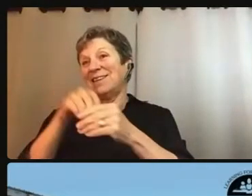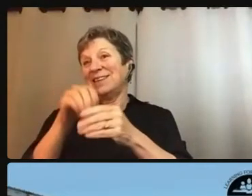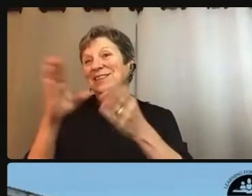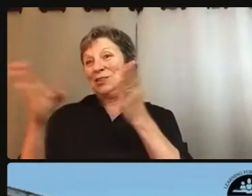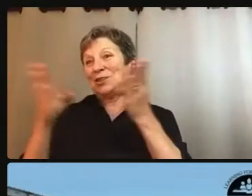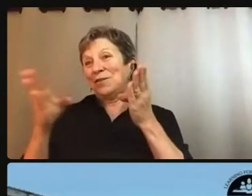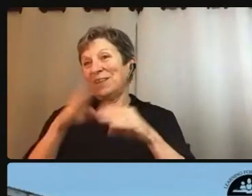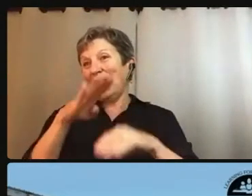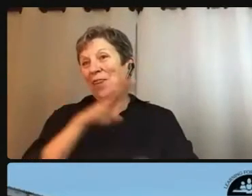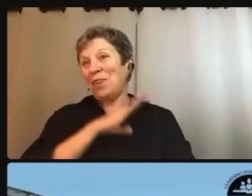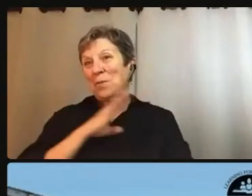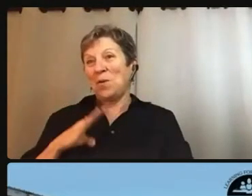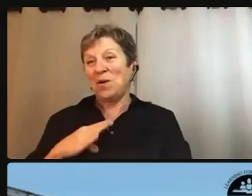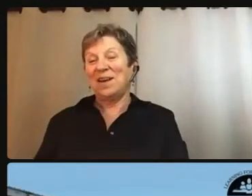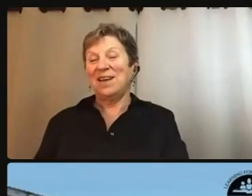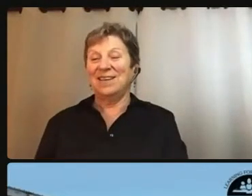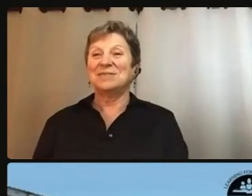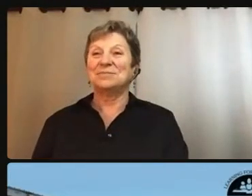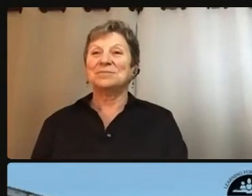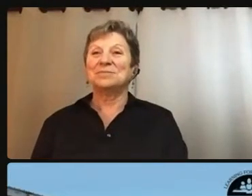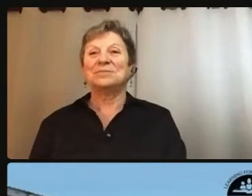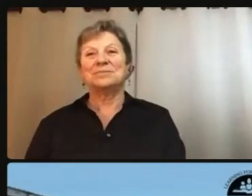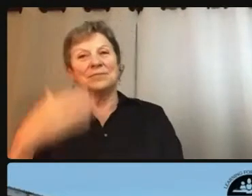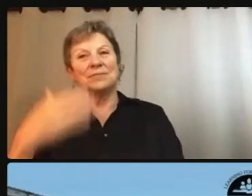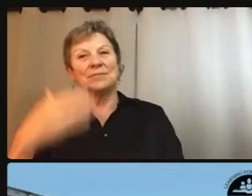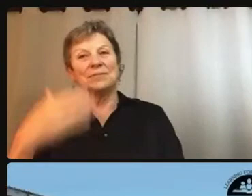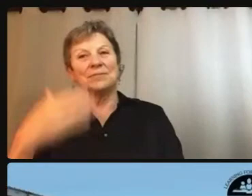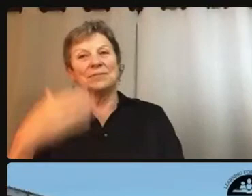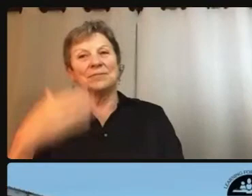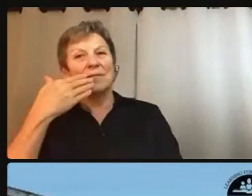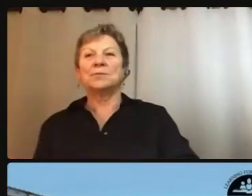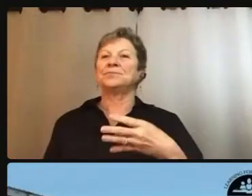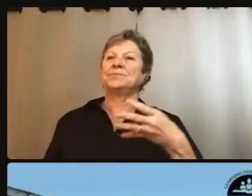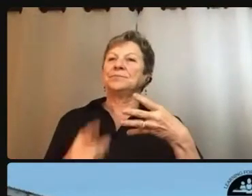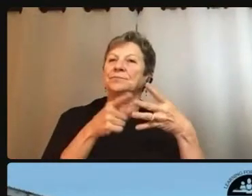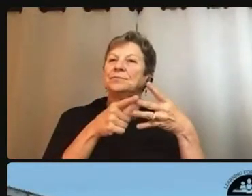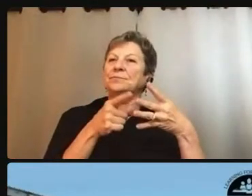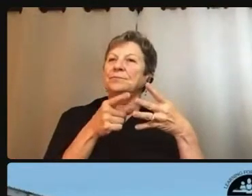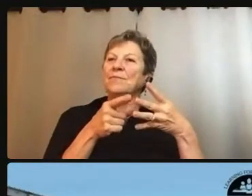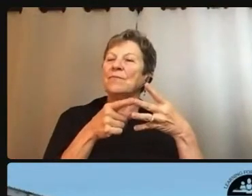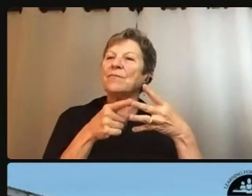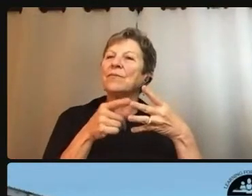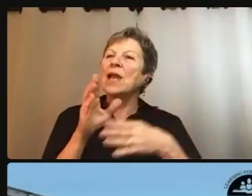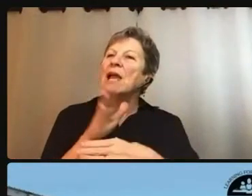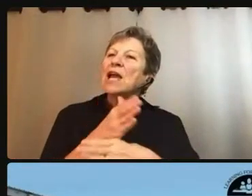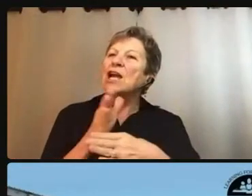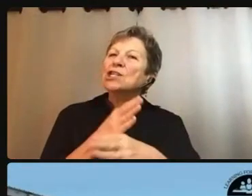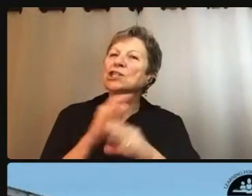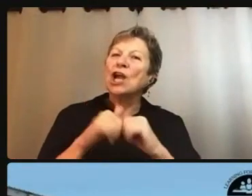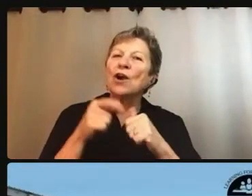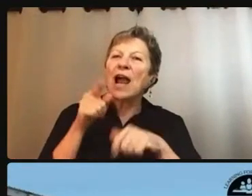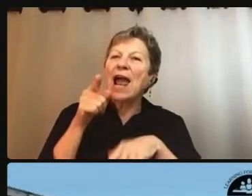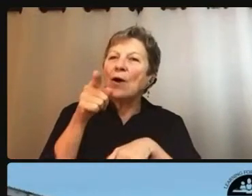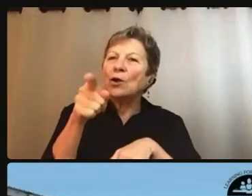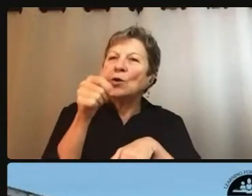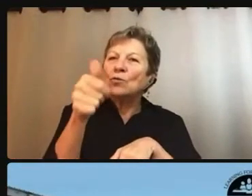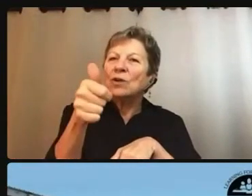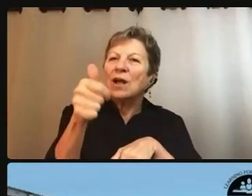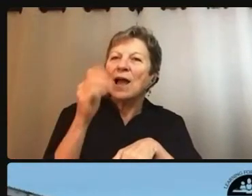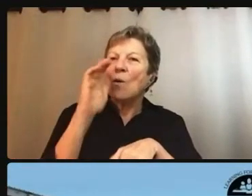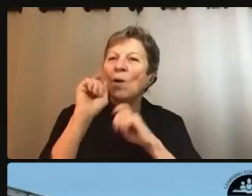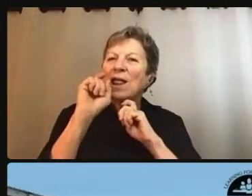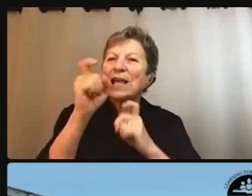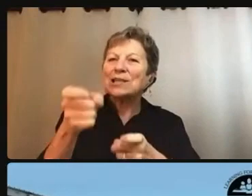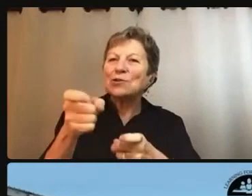OF IF THERE IS ROOM FOR THAT IN